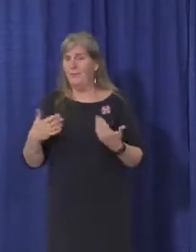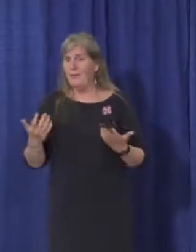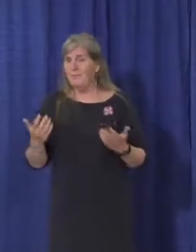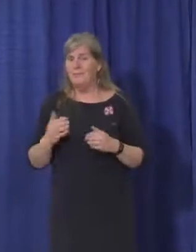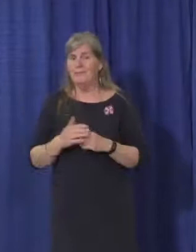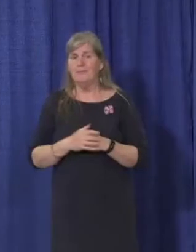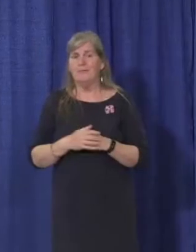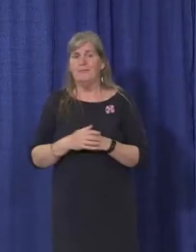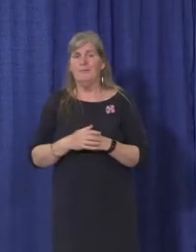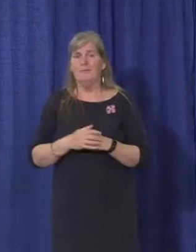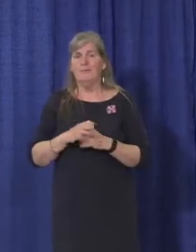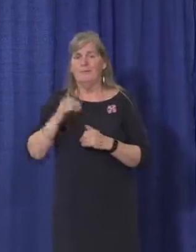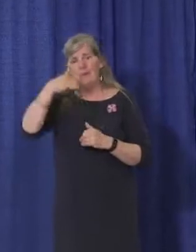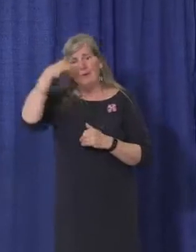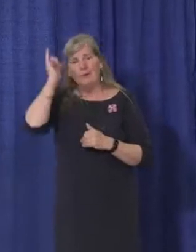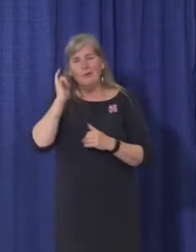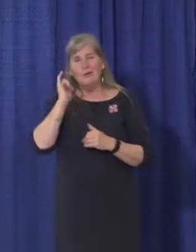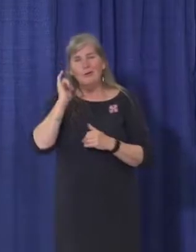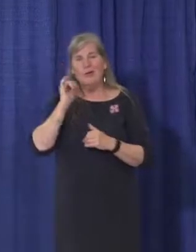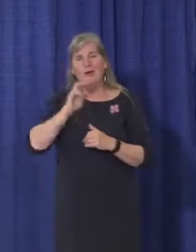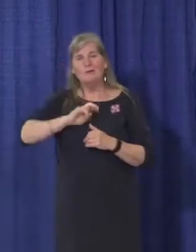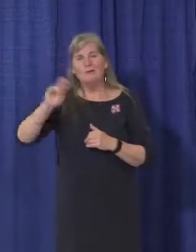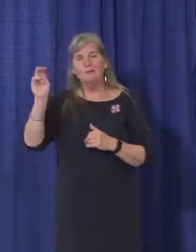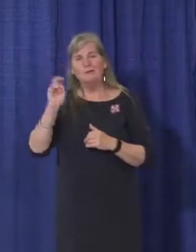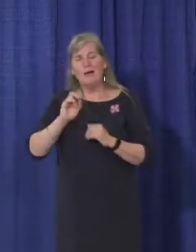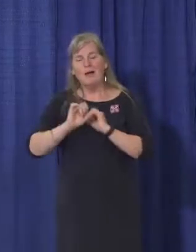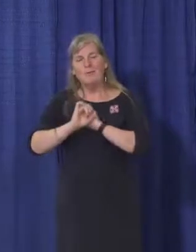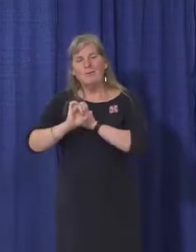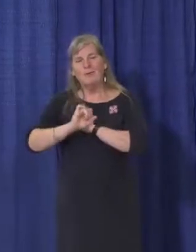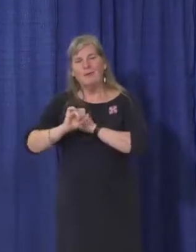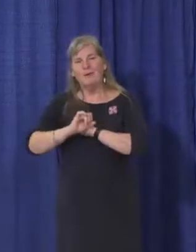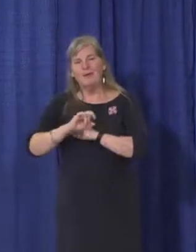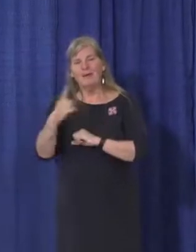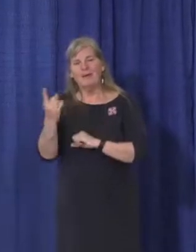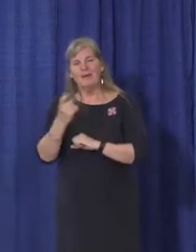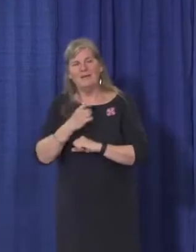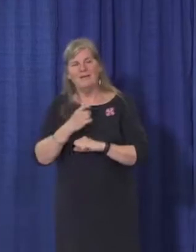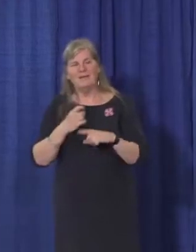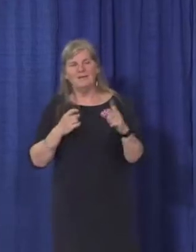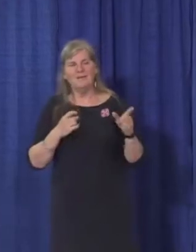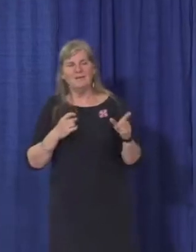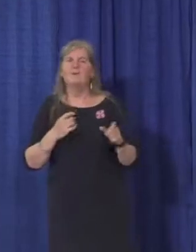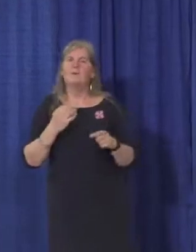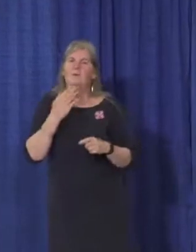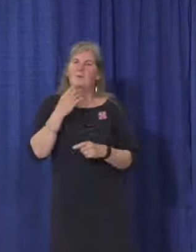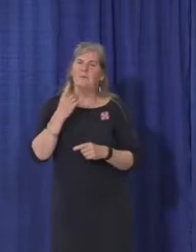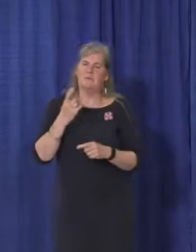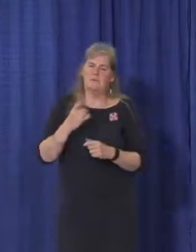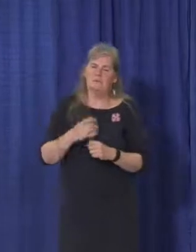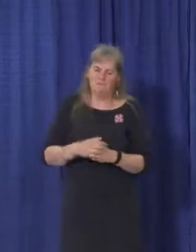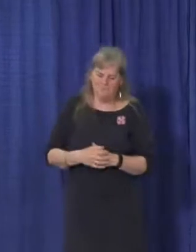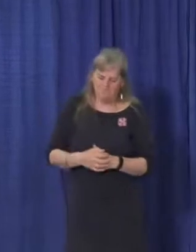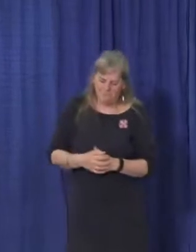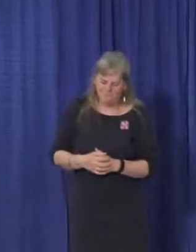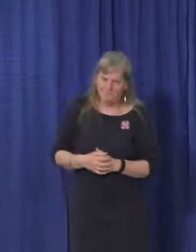great Yukon summer campaign? That's a good question.